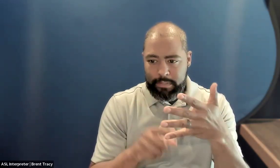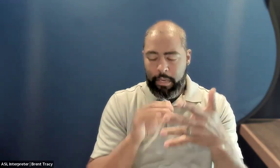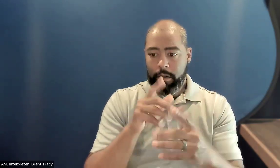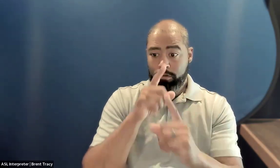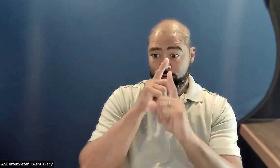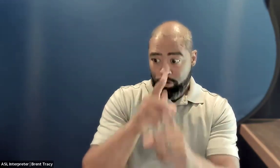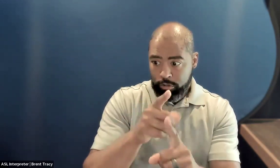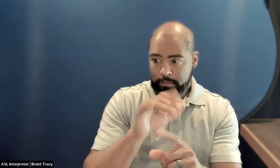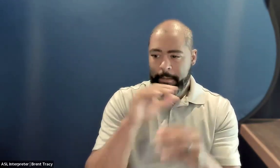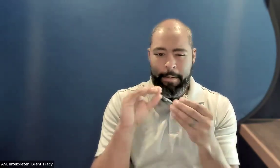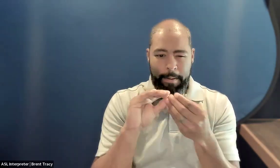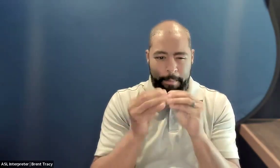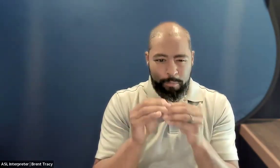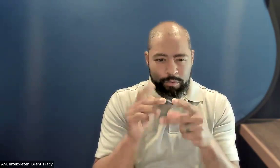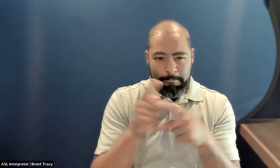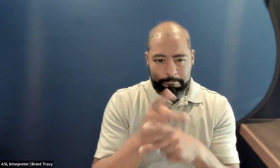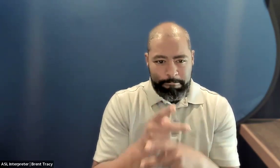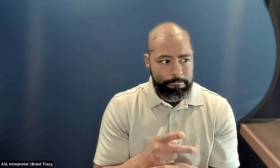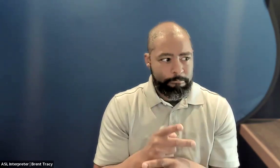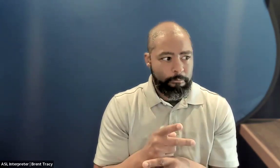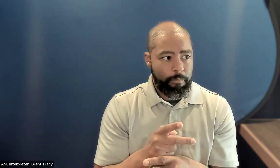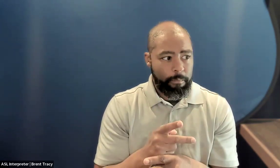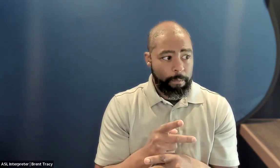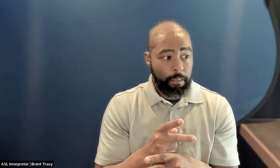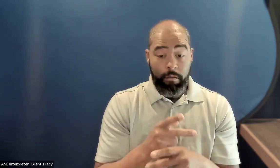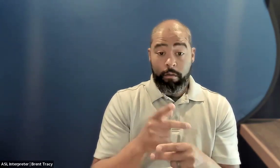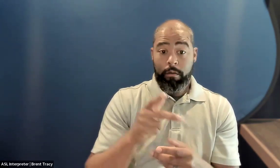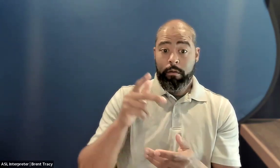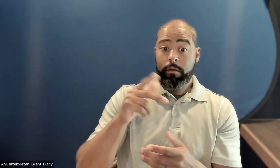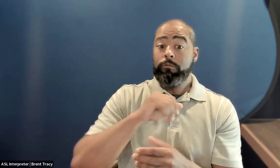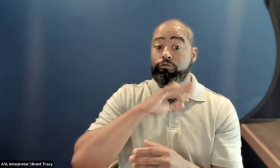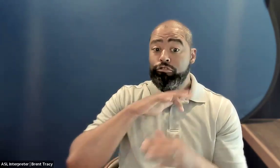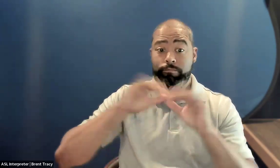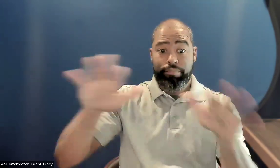Of course, the key strategy is electrification and getting more electric vehicles on the road.